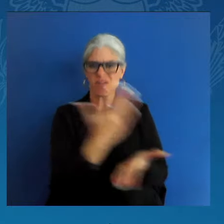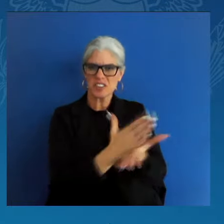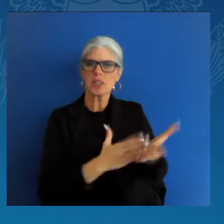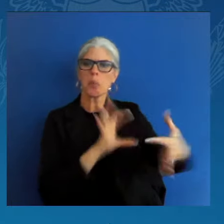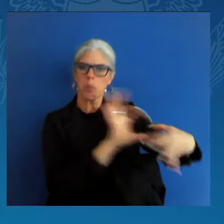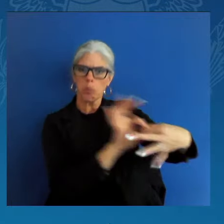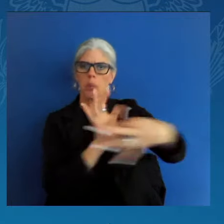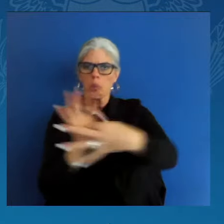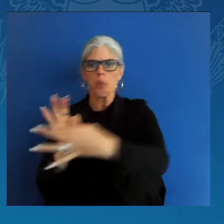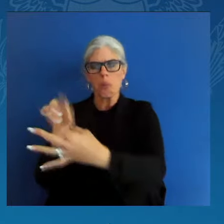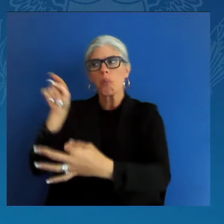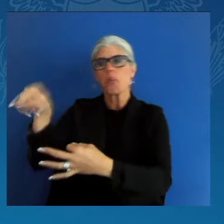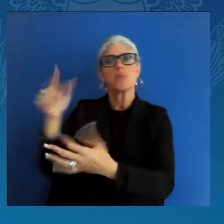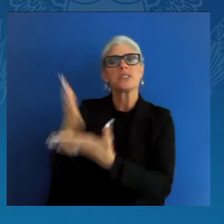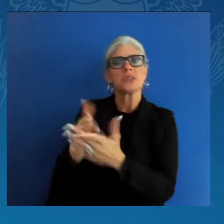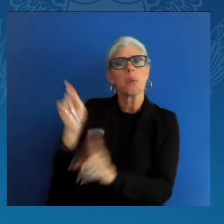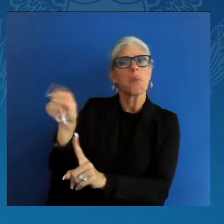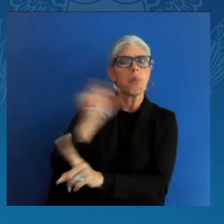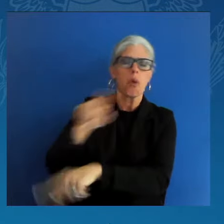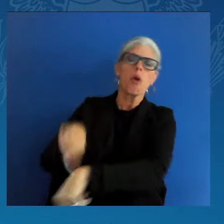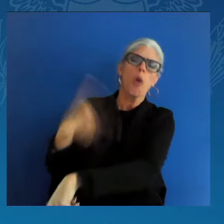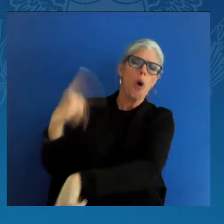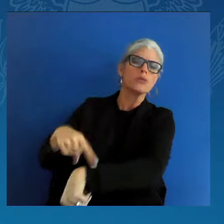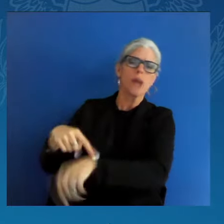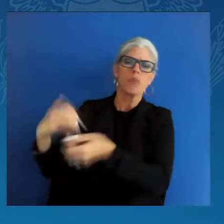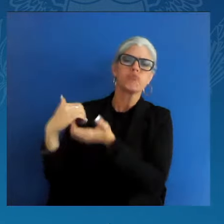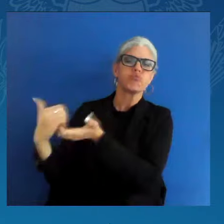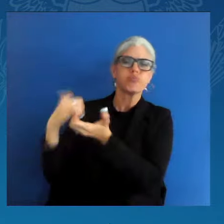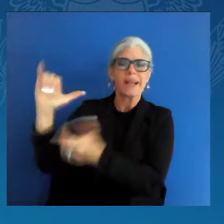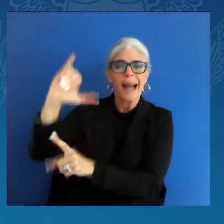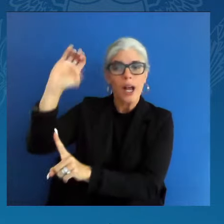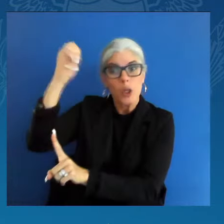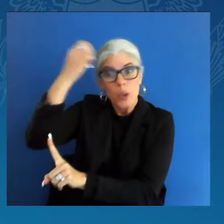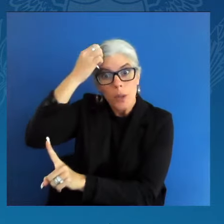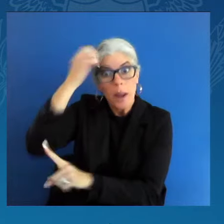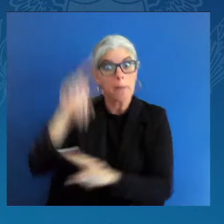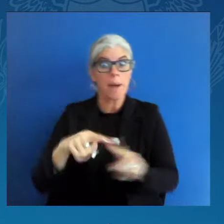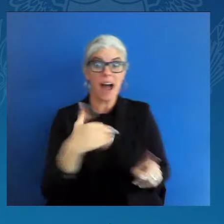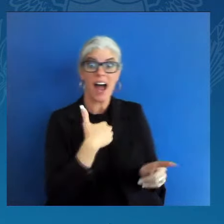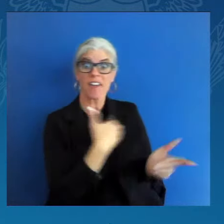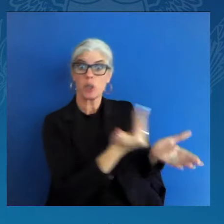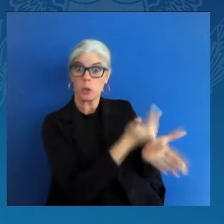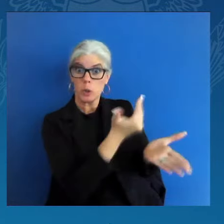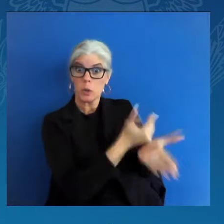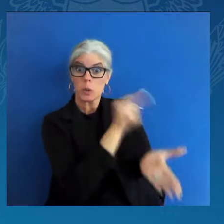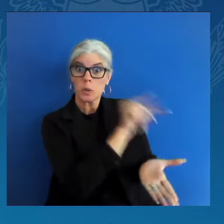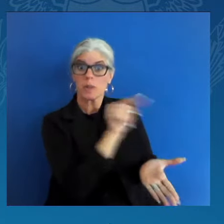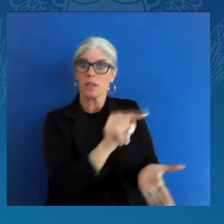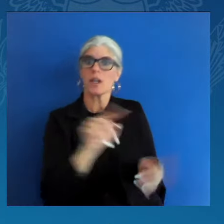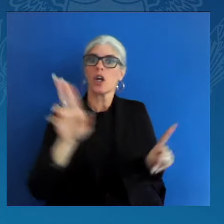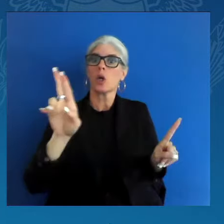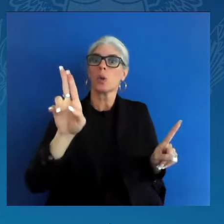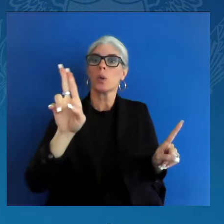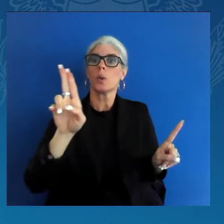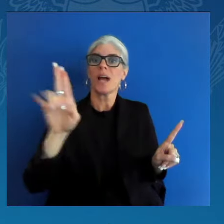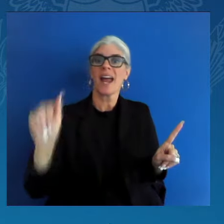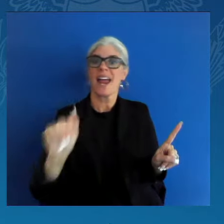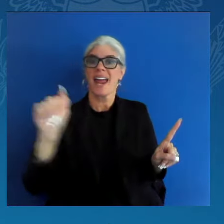including the United Arab Emirates, which recently completed a six month mission to the ISS, in India, which will send an astronaut